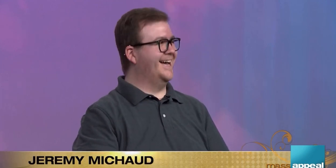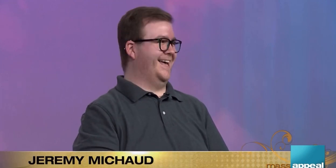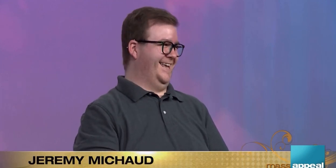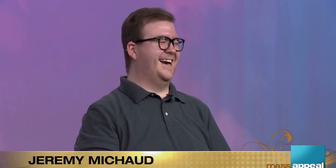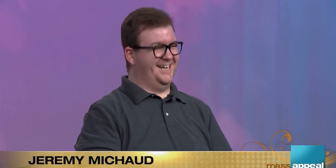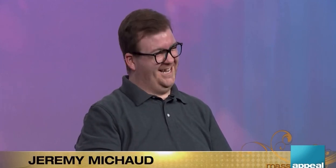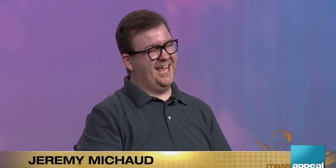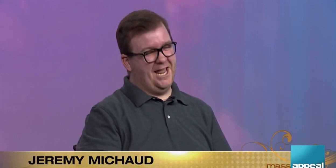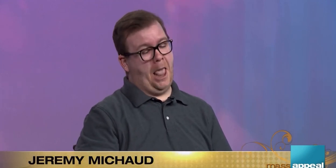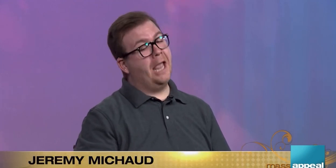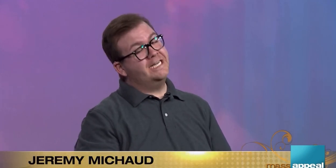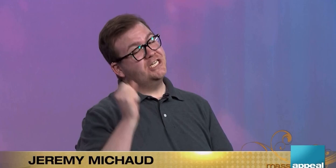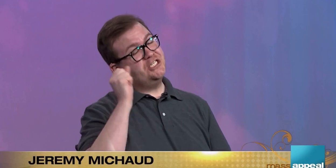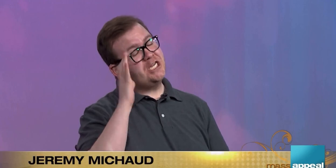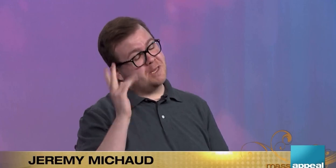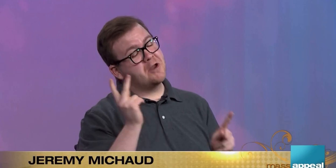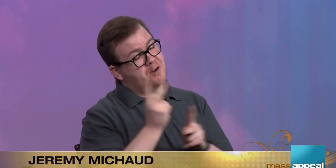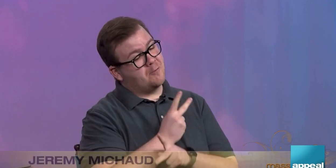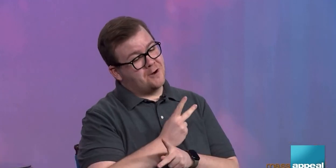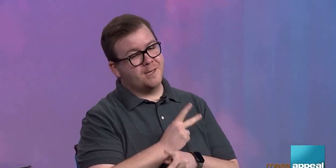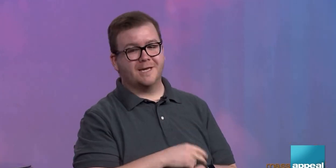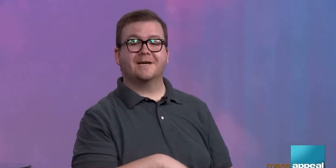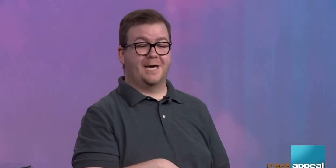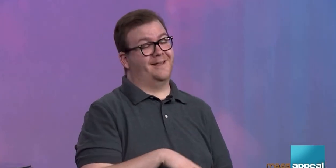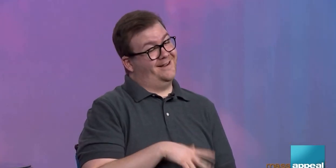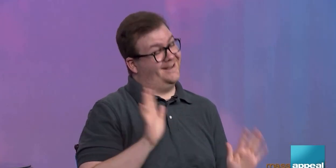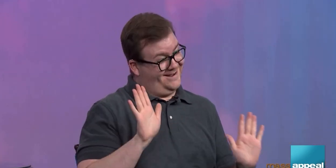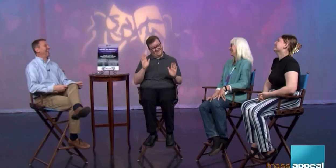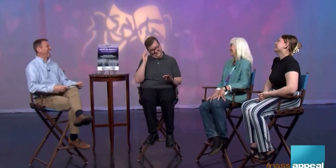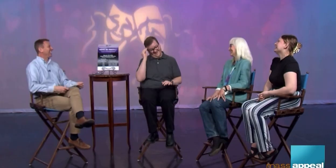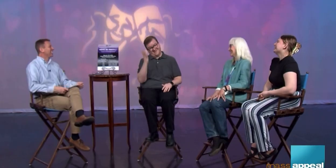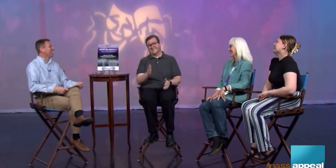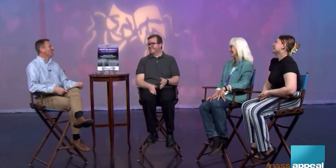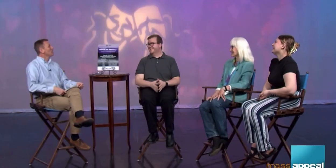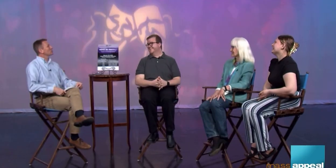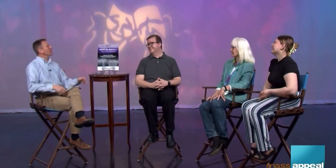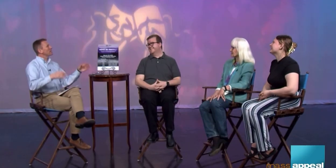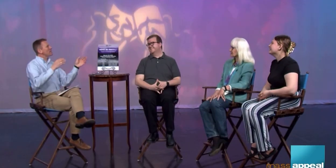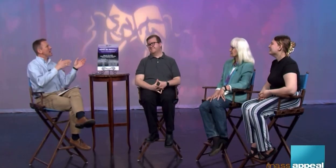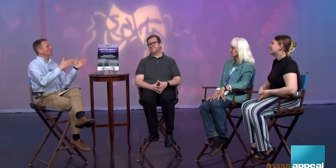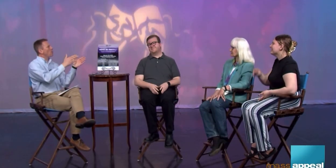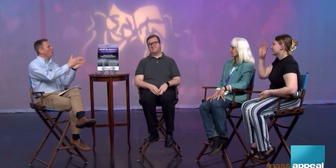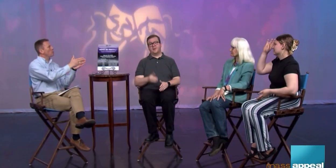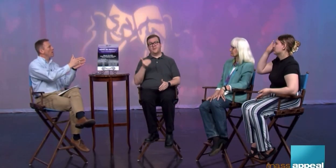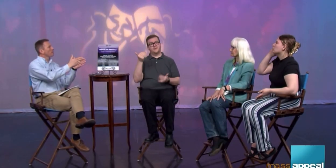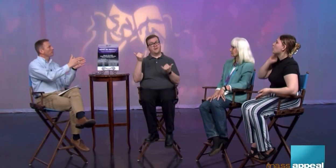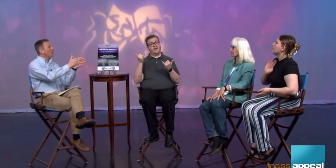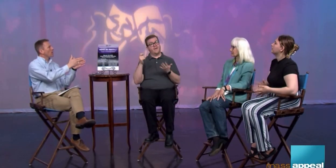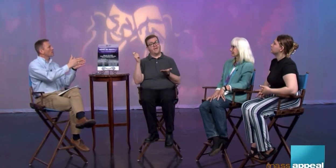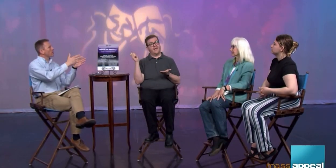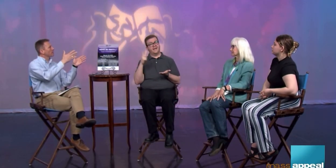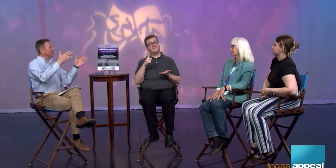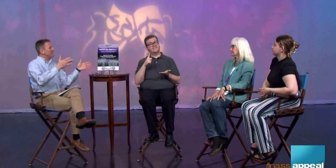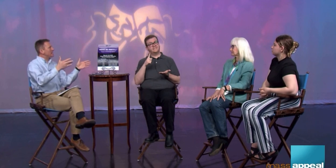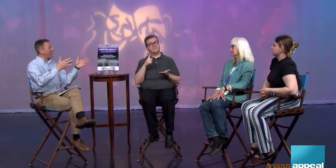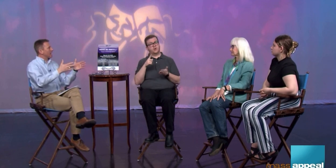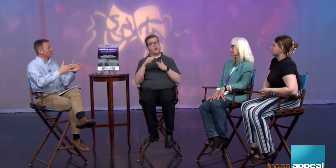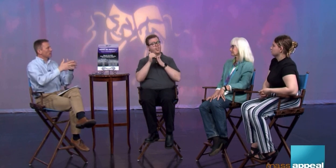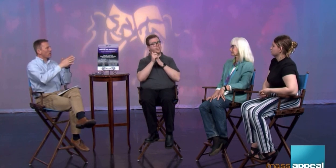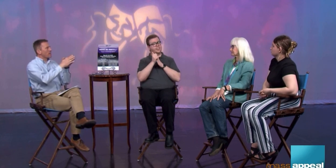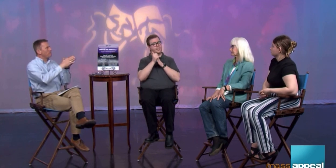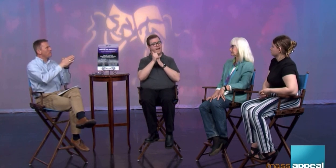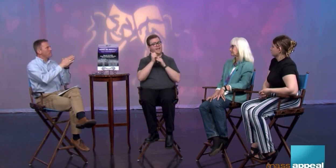or a Shakespeare. Shakespeare is worse. So now let me ask who are the lead actors, are they